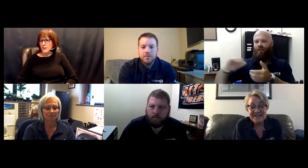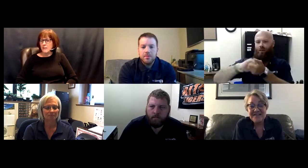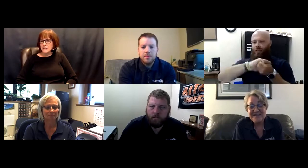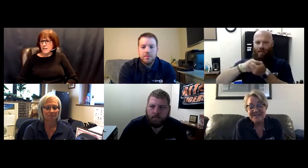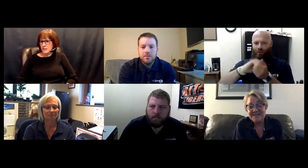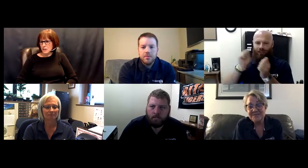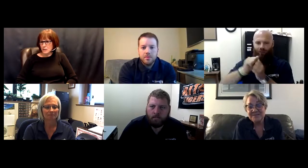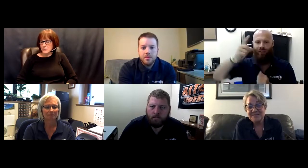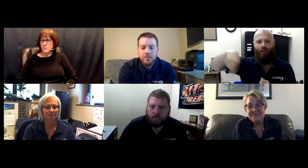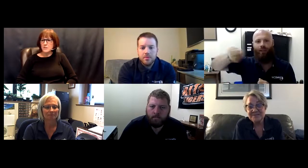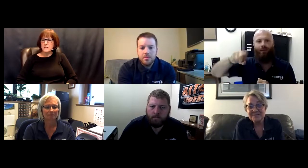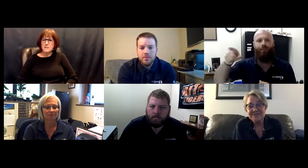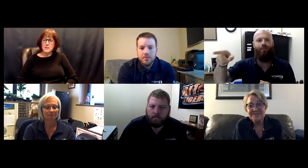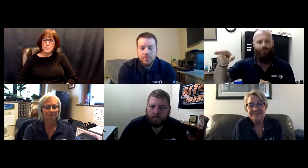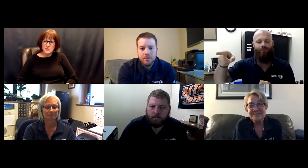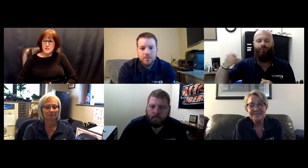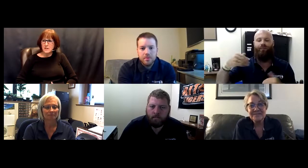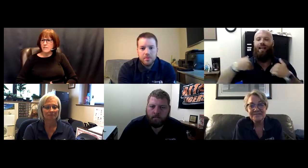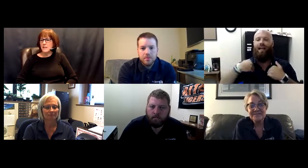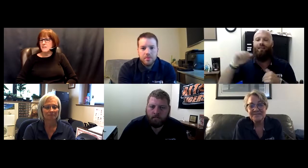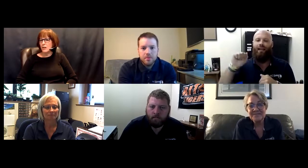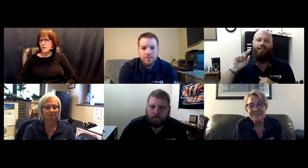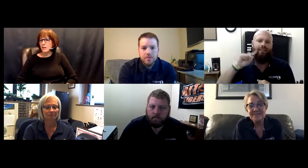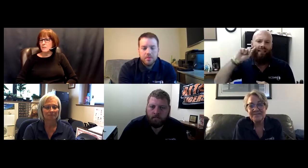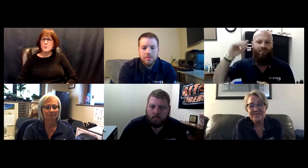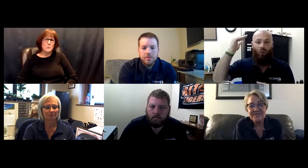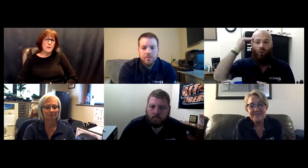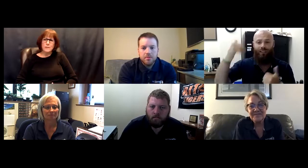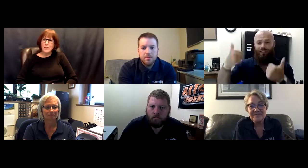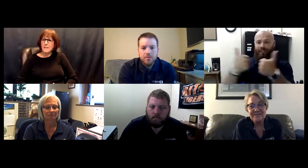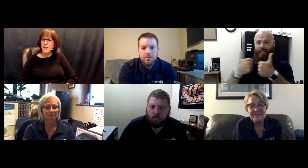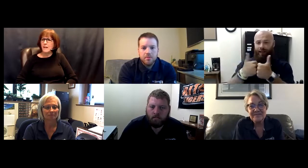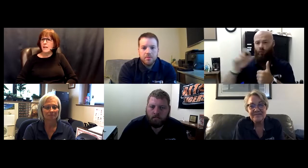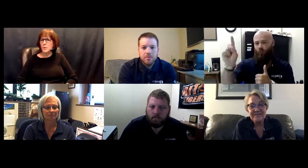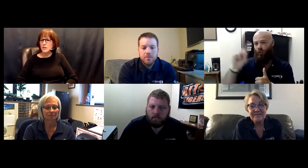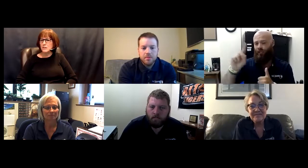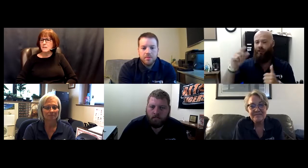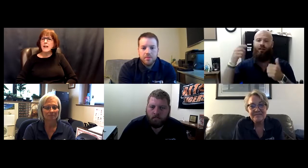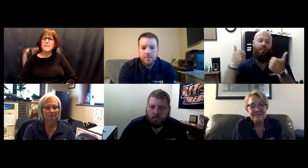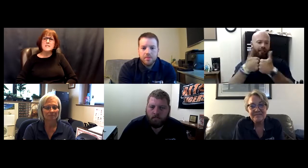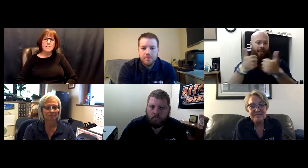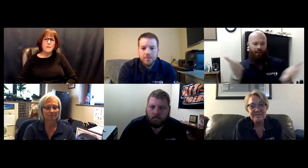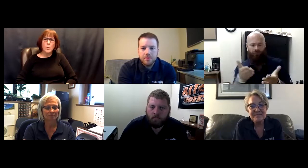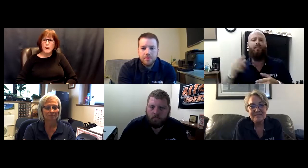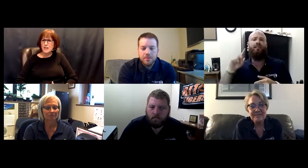of a deaf adult. The person that's the president of Lincoln Saltdogs so it's wonderful to have that collaboration. They have a deaf awareness